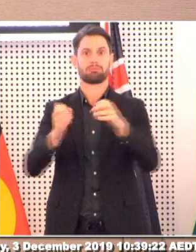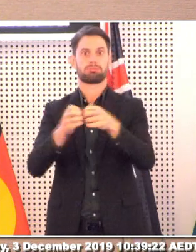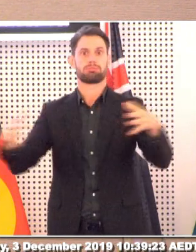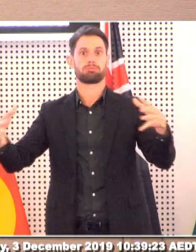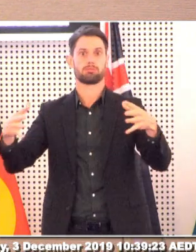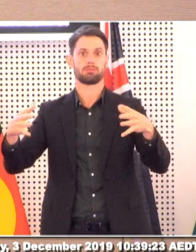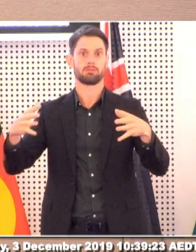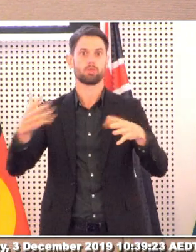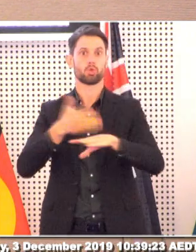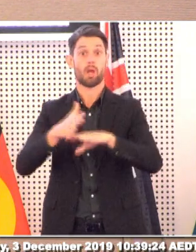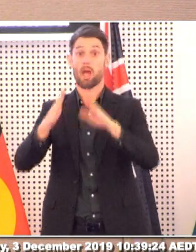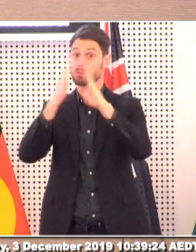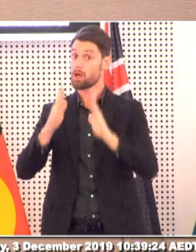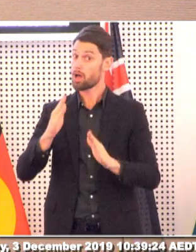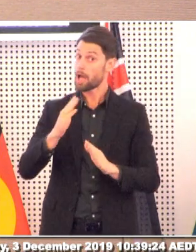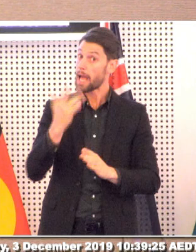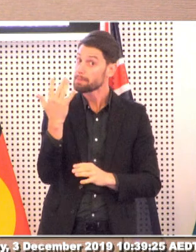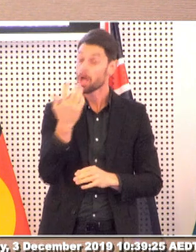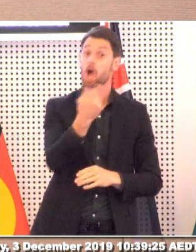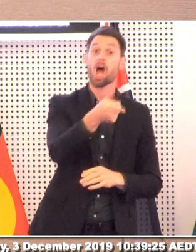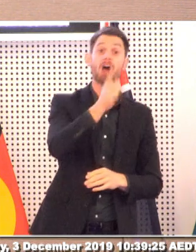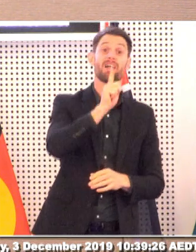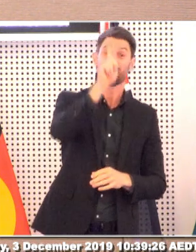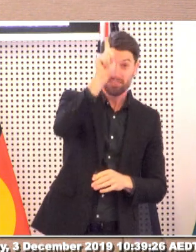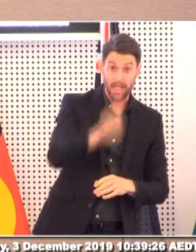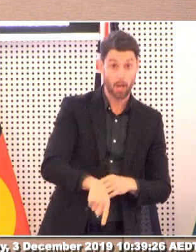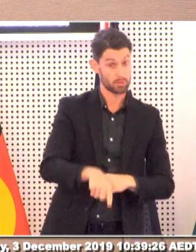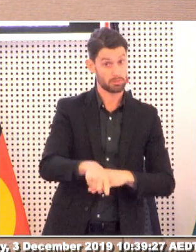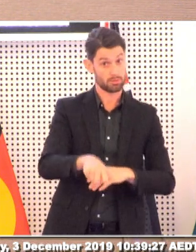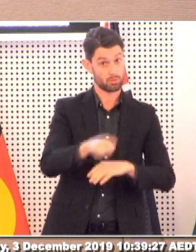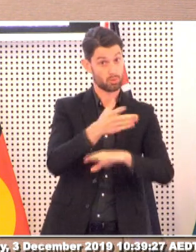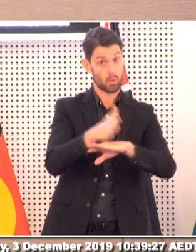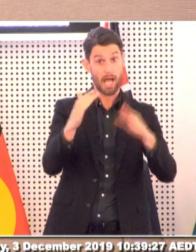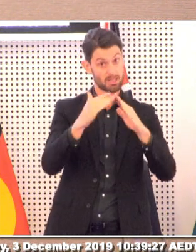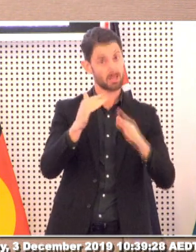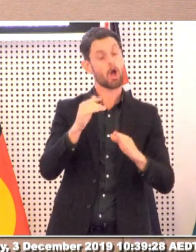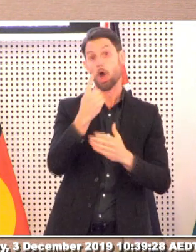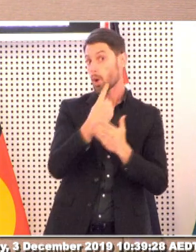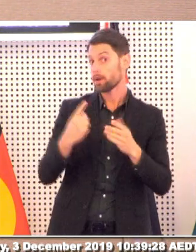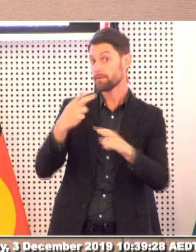This is just for NDIS participants, excluding many other people with disability who are not NDIS participants